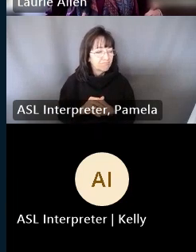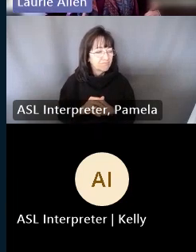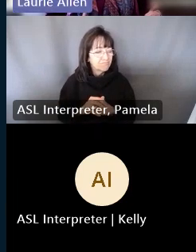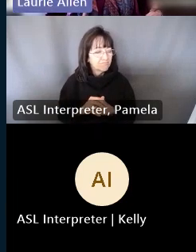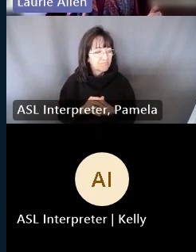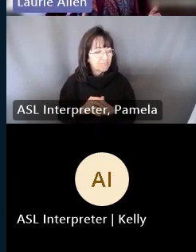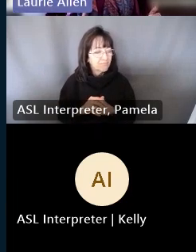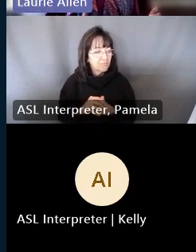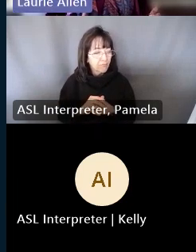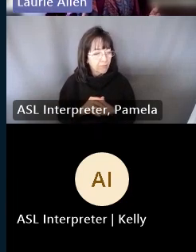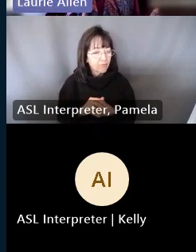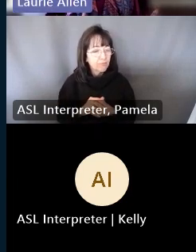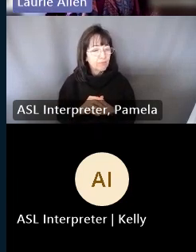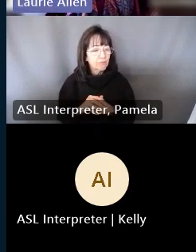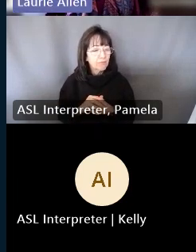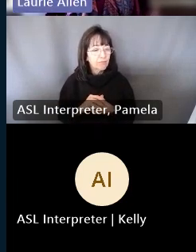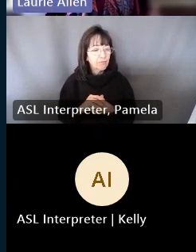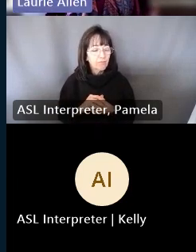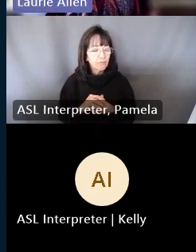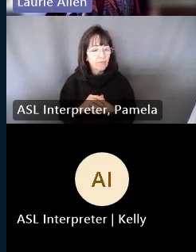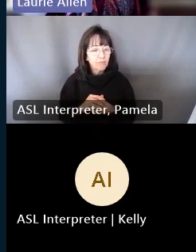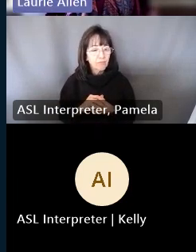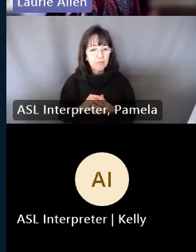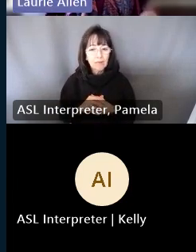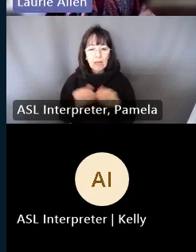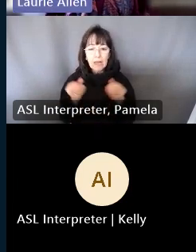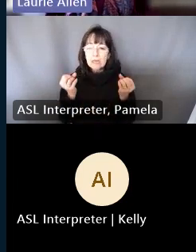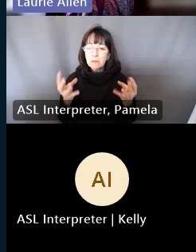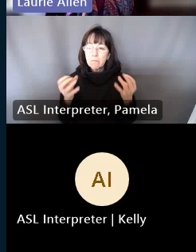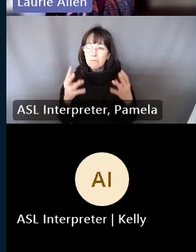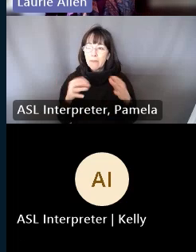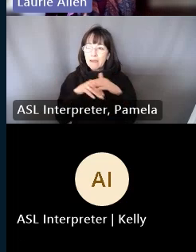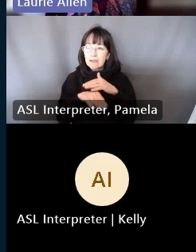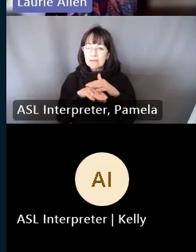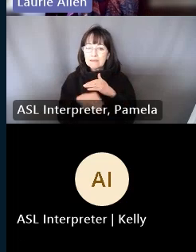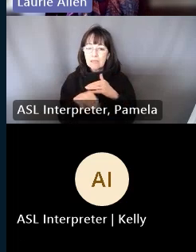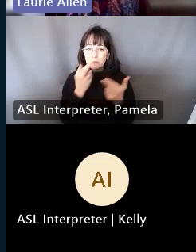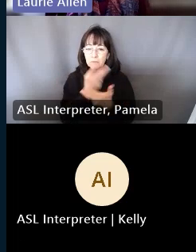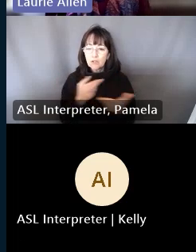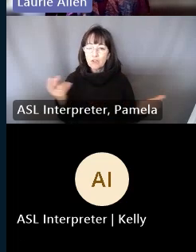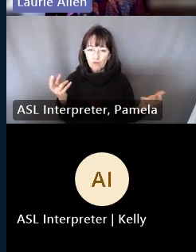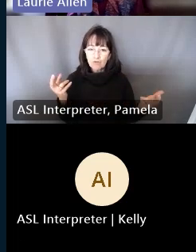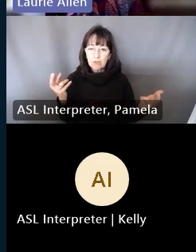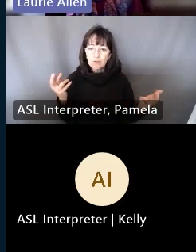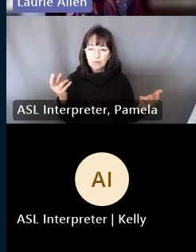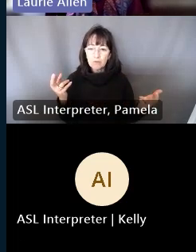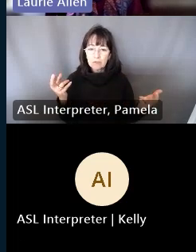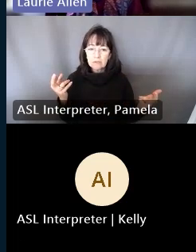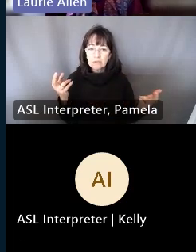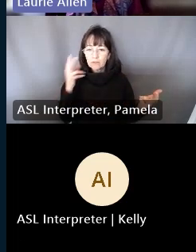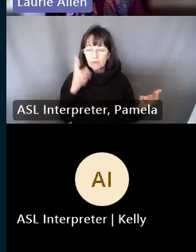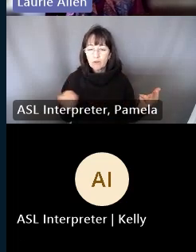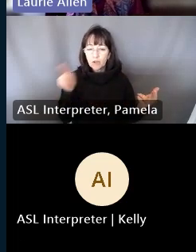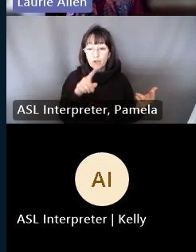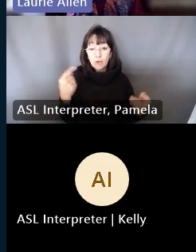And then finally, we've got lots of accessibility resources that are available for you. Last year we introduced a generative AI chat